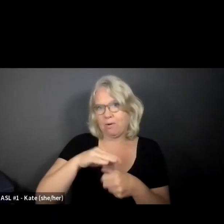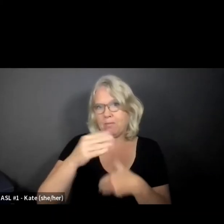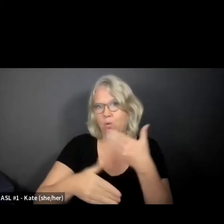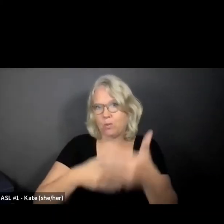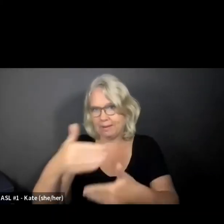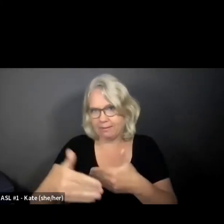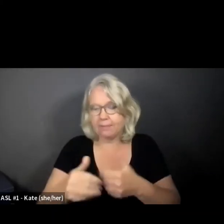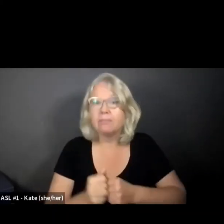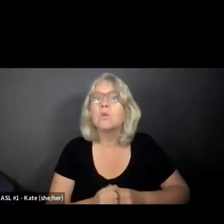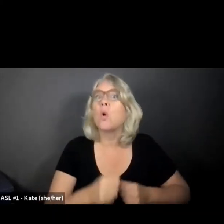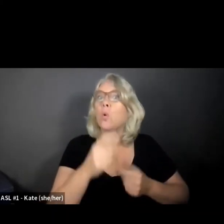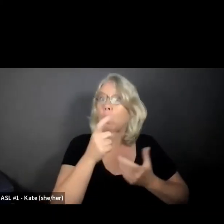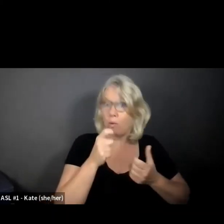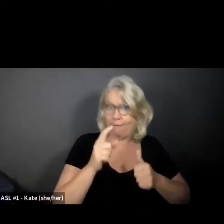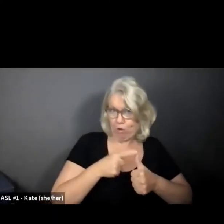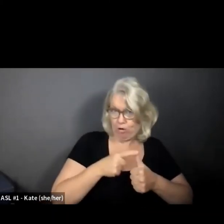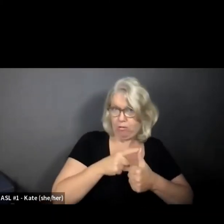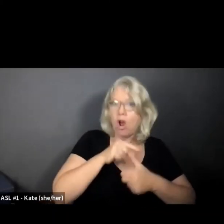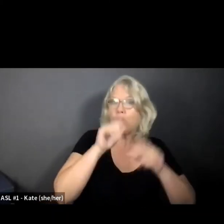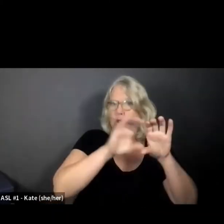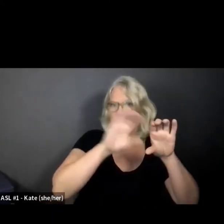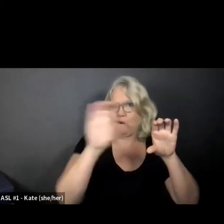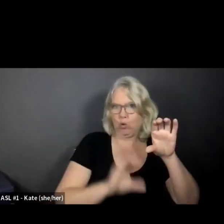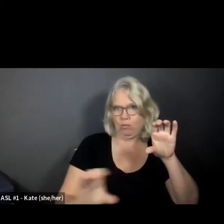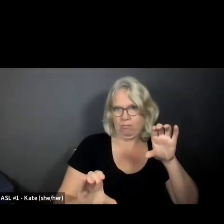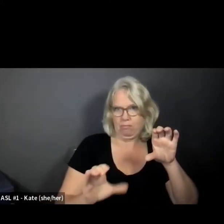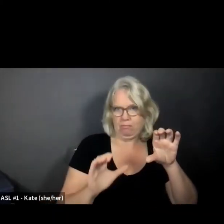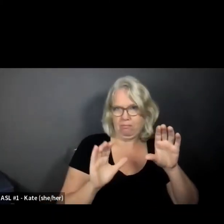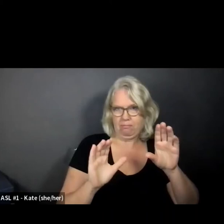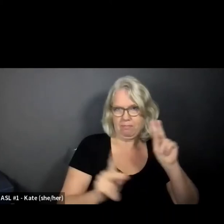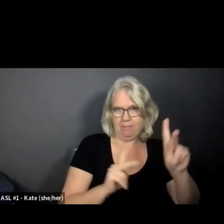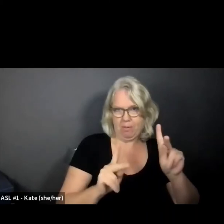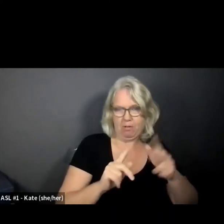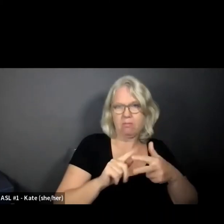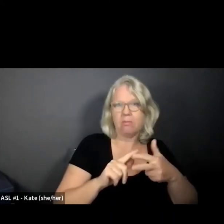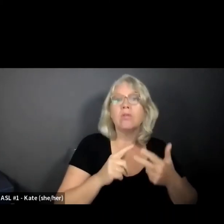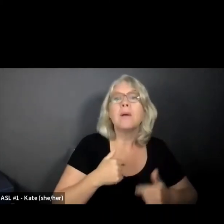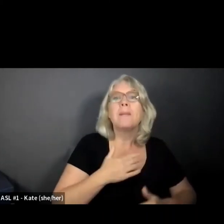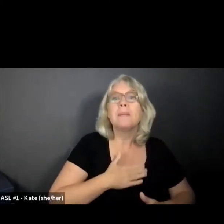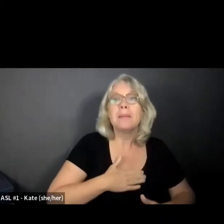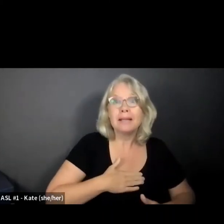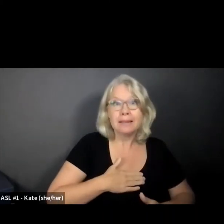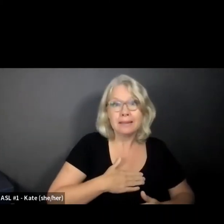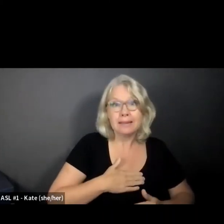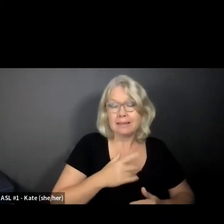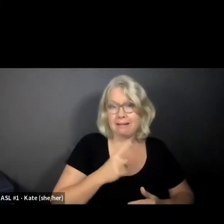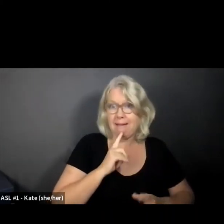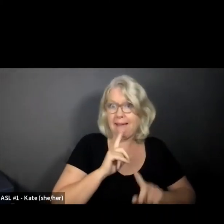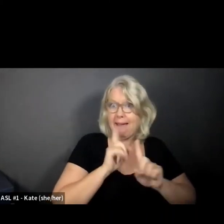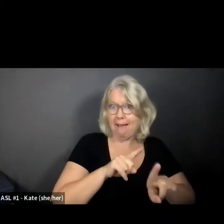ALL THOSE ON ZOOM, PLEASE VIRTUALLY RAISE YOUR HAND TO ANSWER YES TO ONE OF THE FOLLOWING